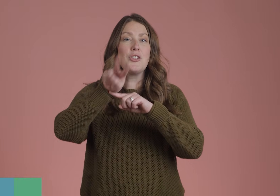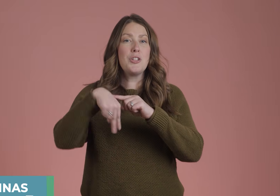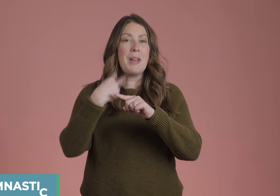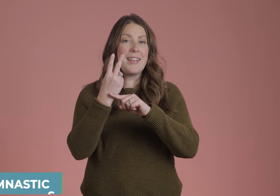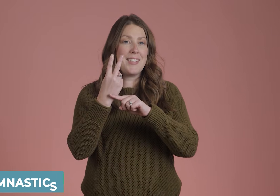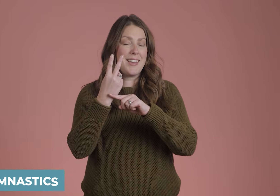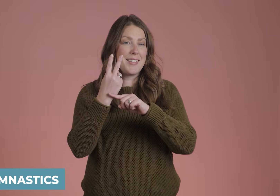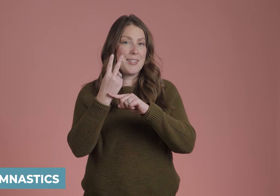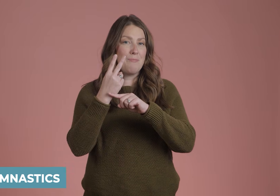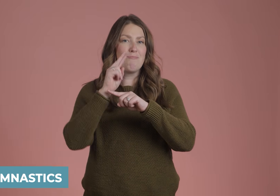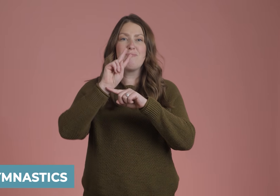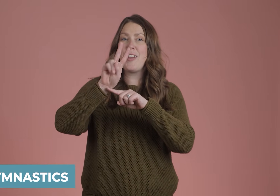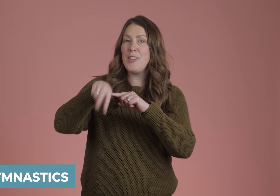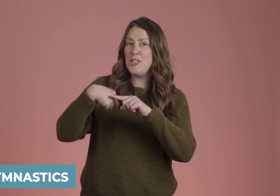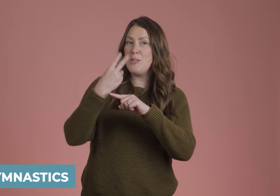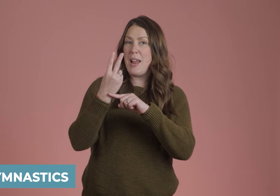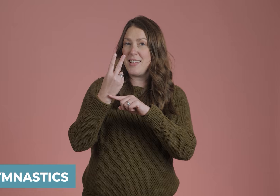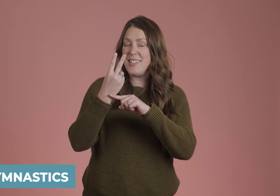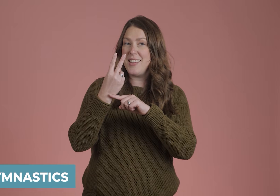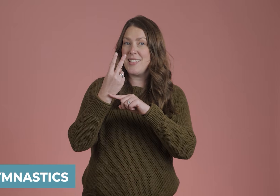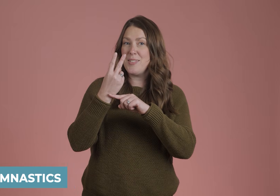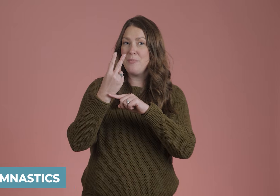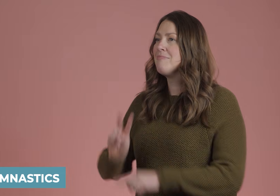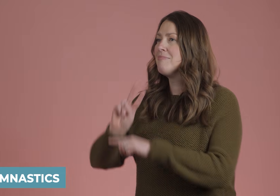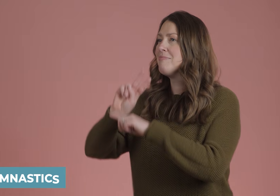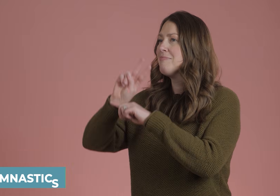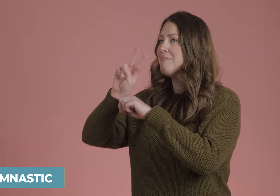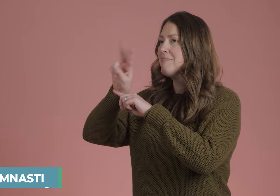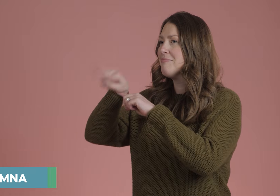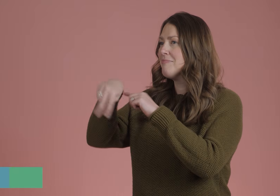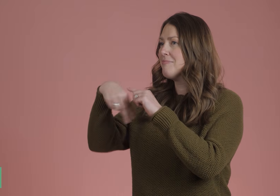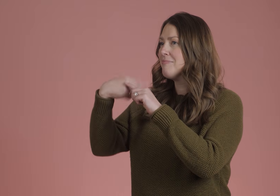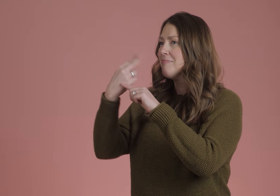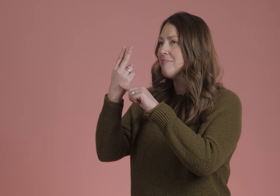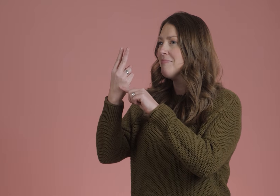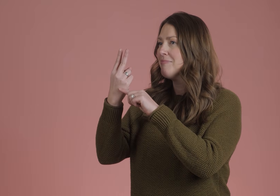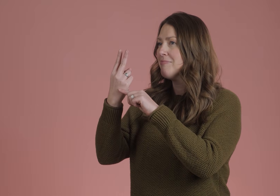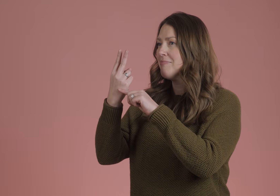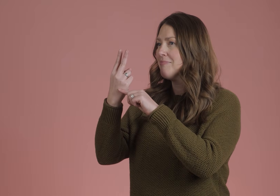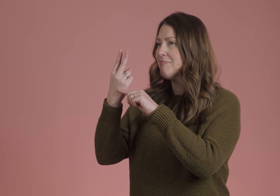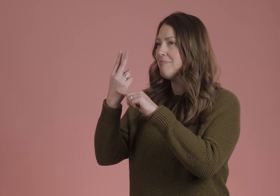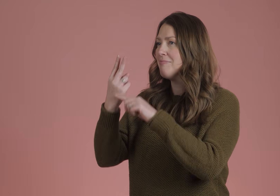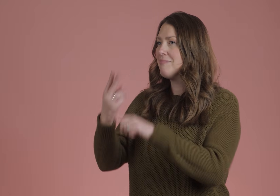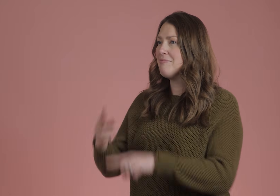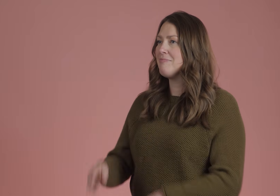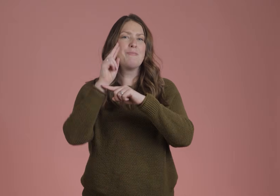Gymnastics. It's the person swinging on the bar.